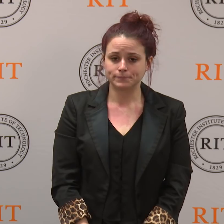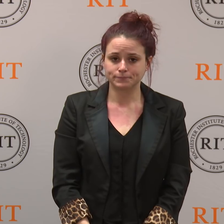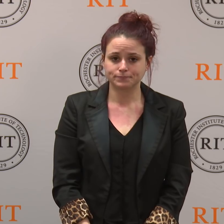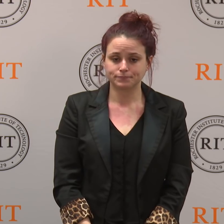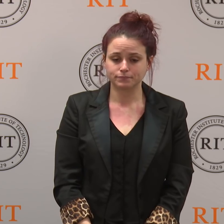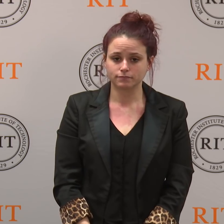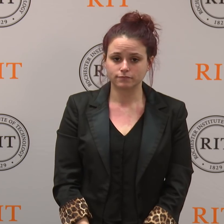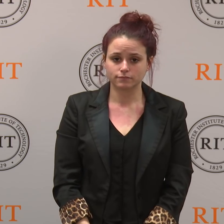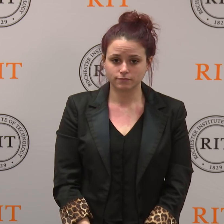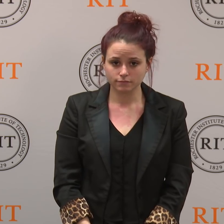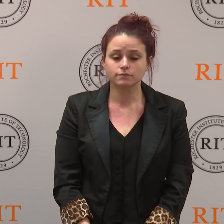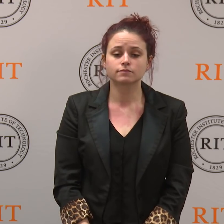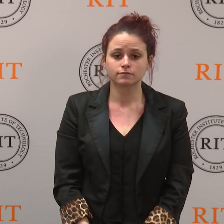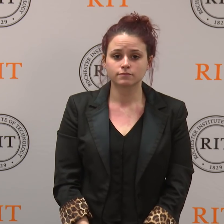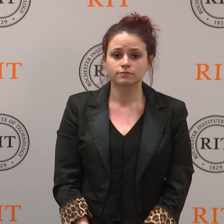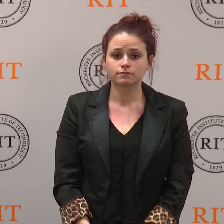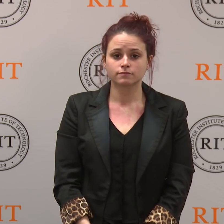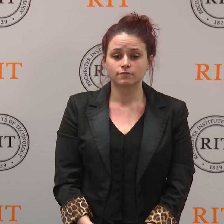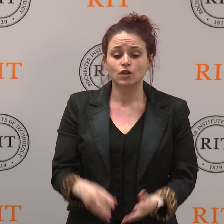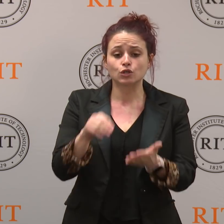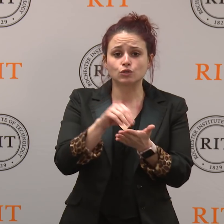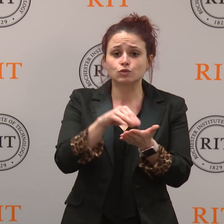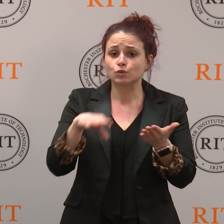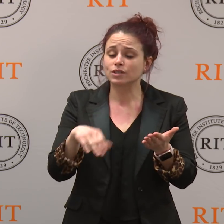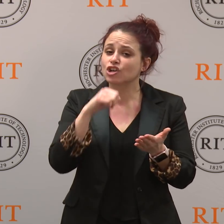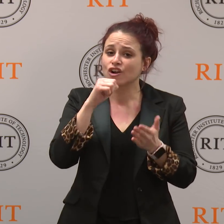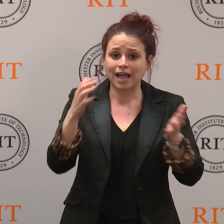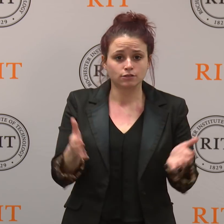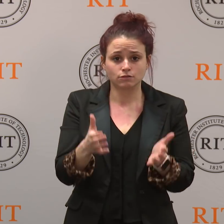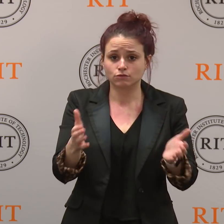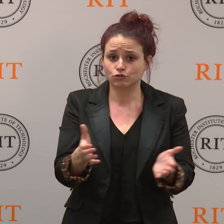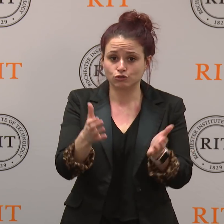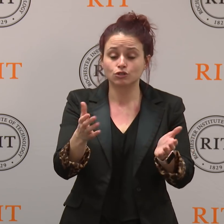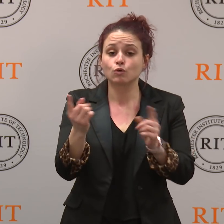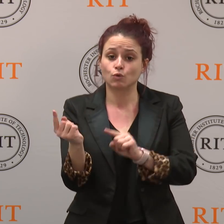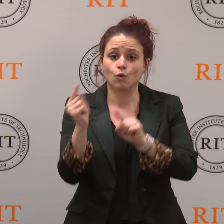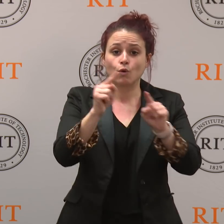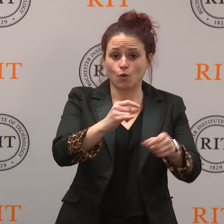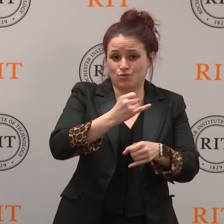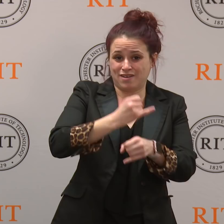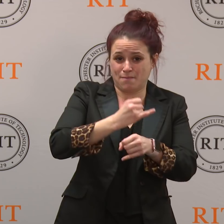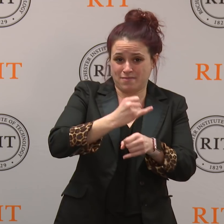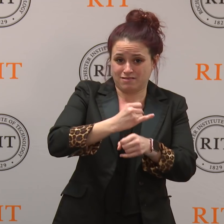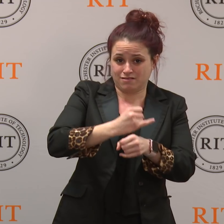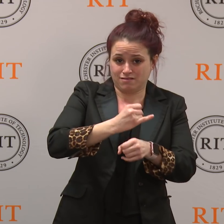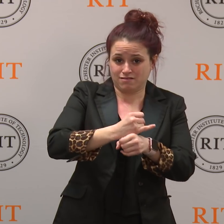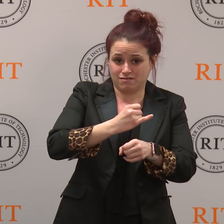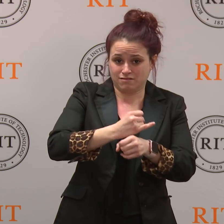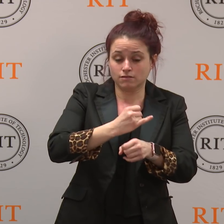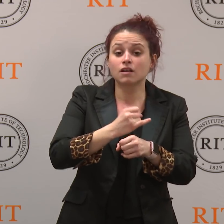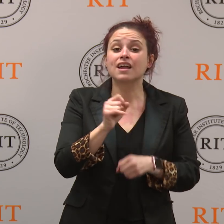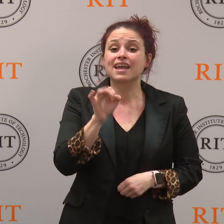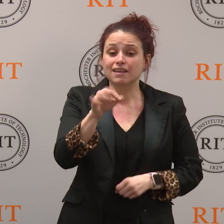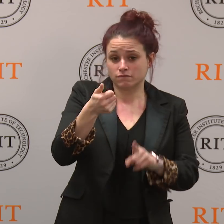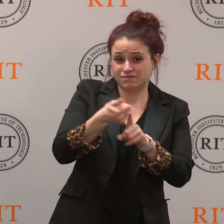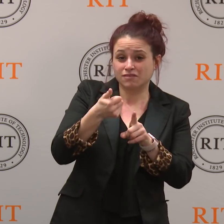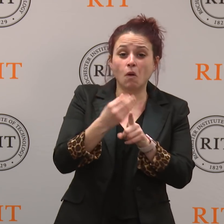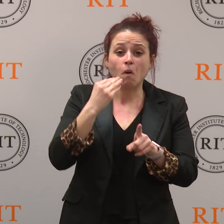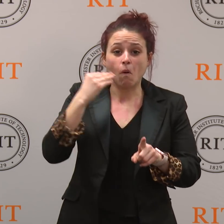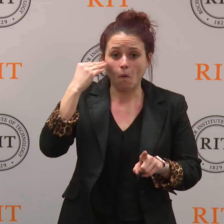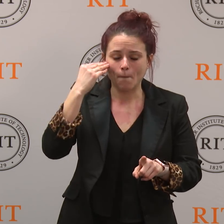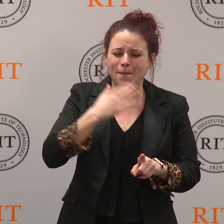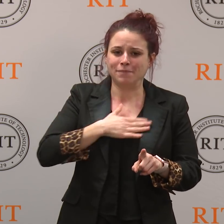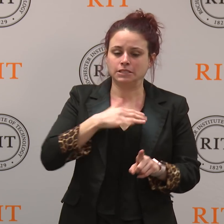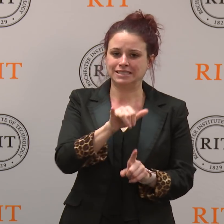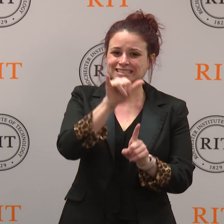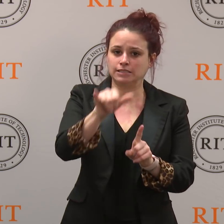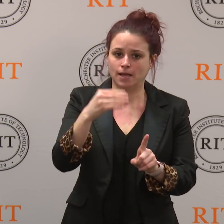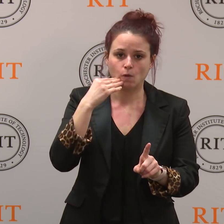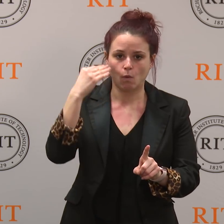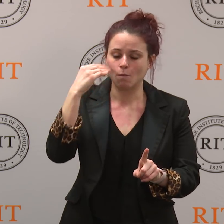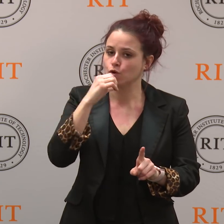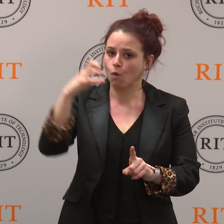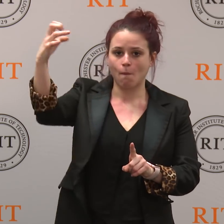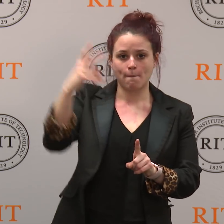Students are strongly discouraged from returning to campus. If you are home, stay home.